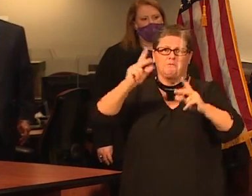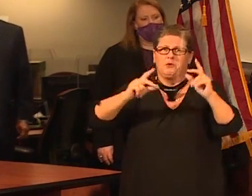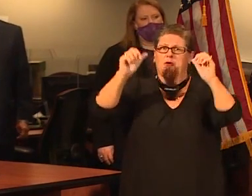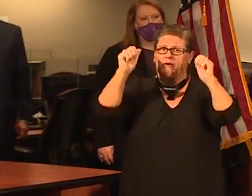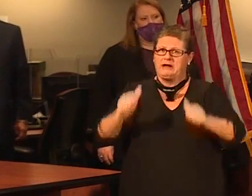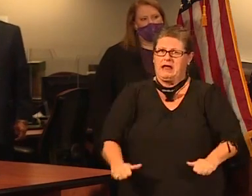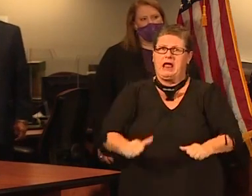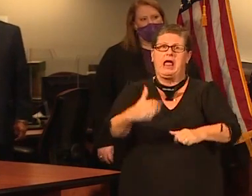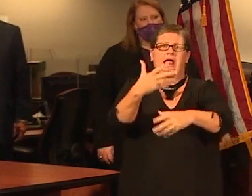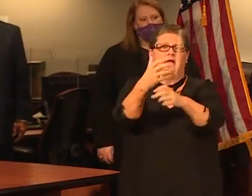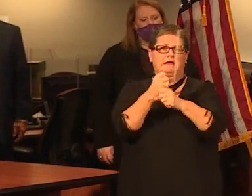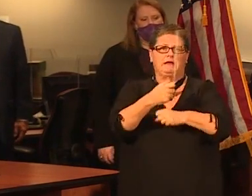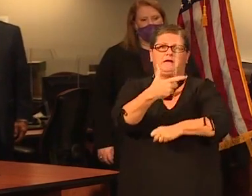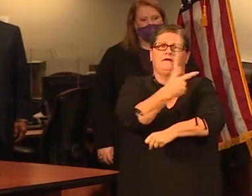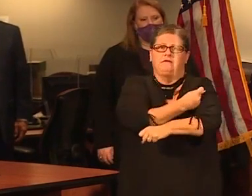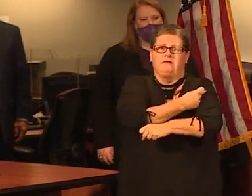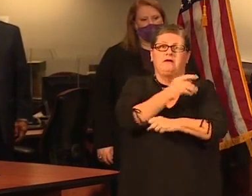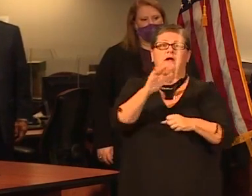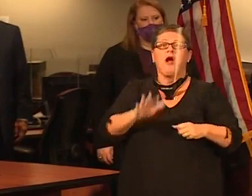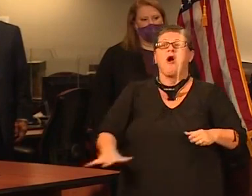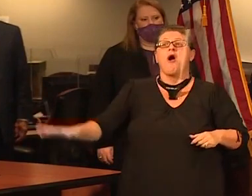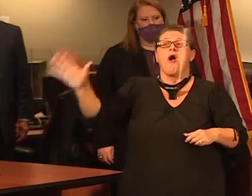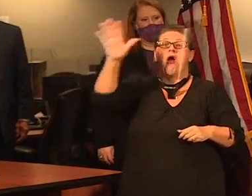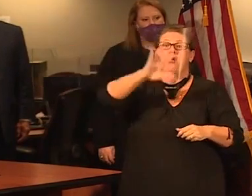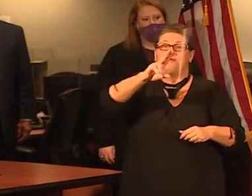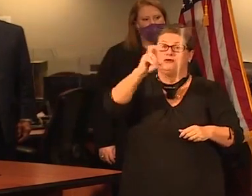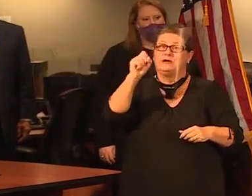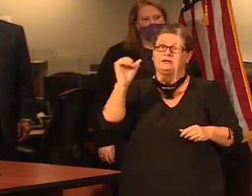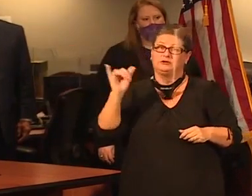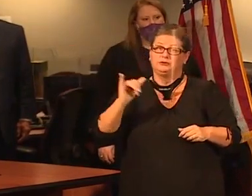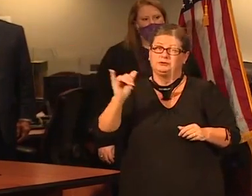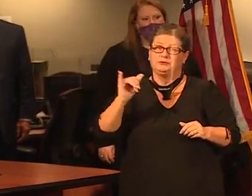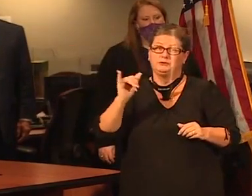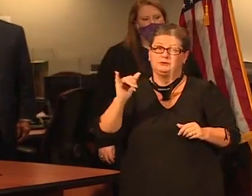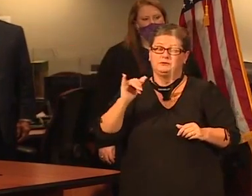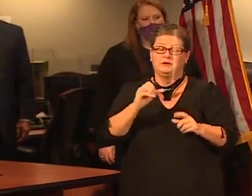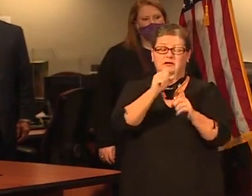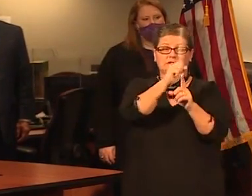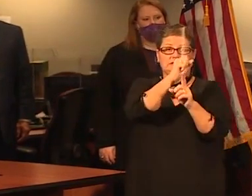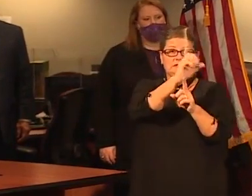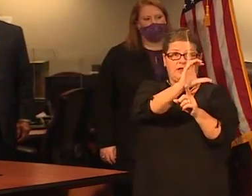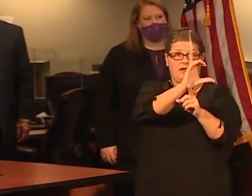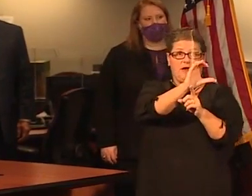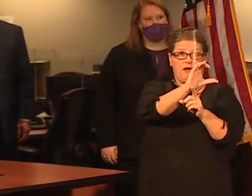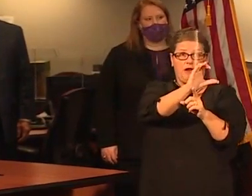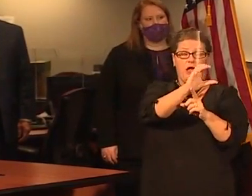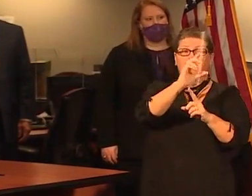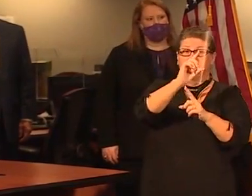INVOLVING HUNDREDS OF MILLION LITTLE OF VACCINE DOSES TO BE DISTRIBUTED ACROSS THE UNITED STATES.